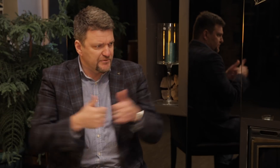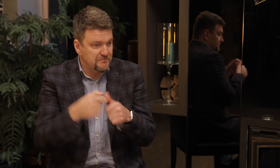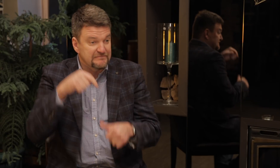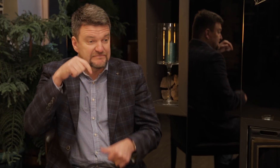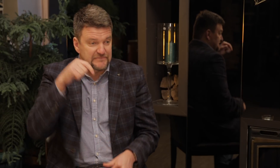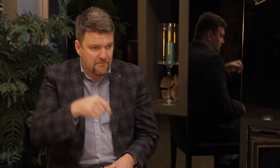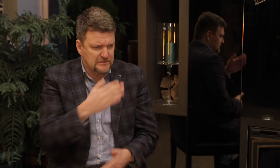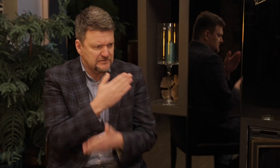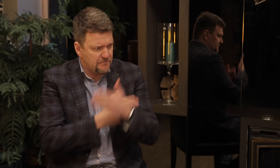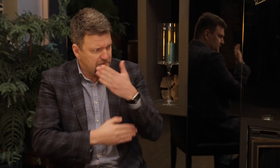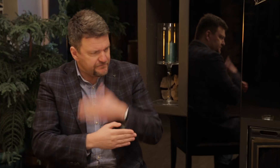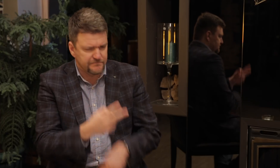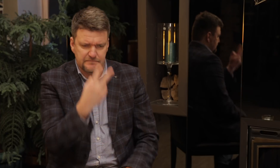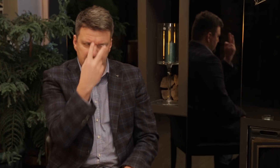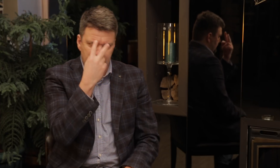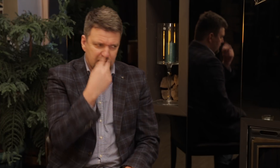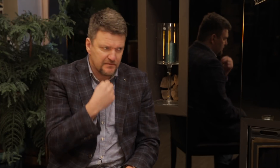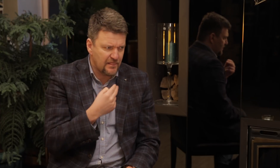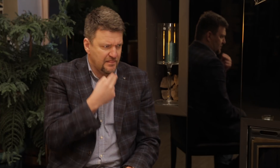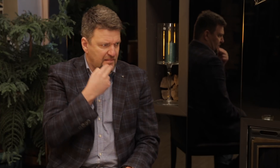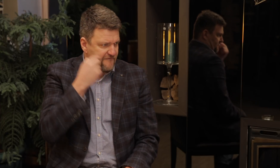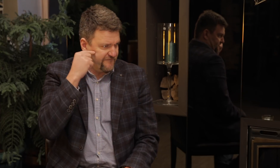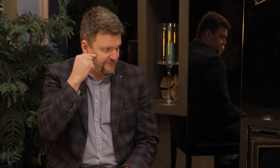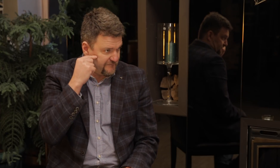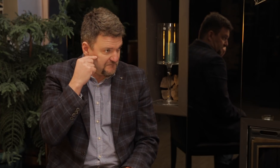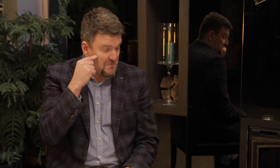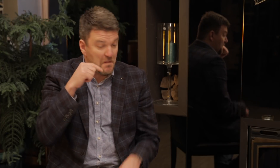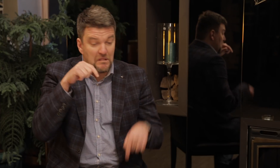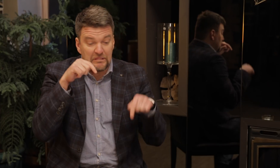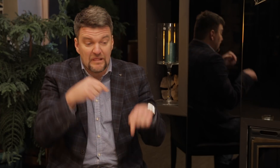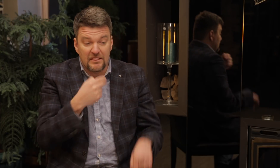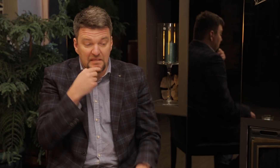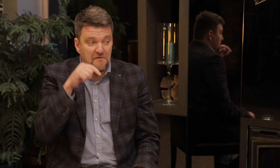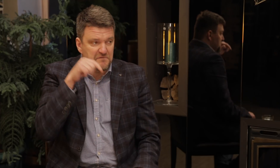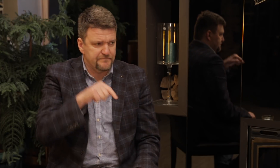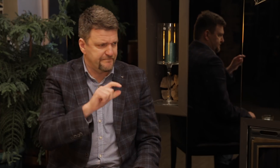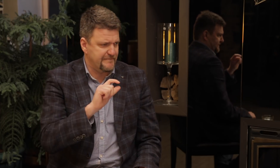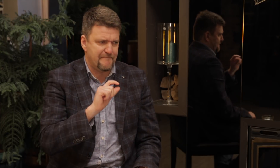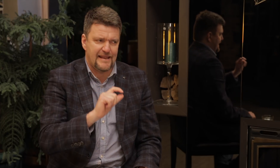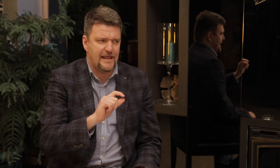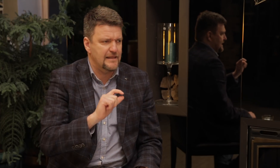The competition includes disabled, blind and deaf but very few deaf are in it.